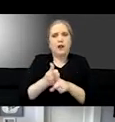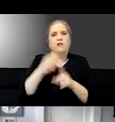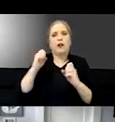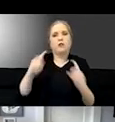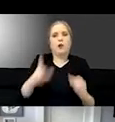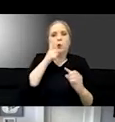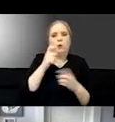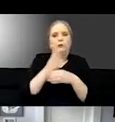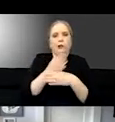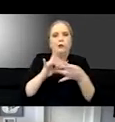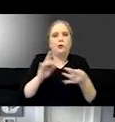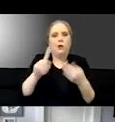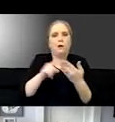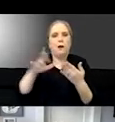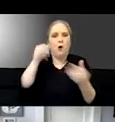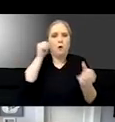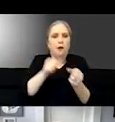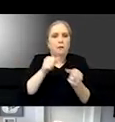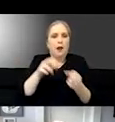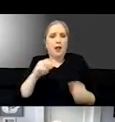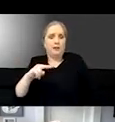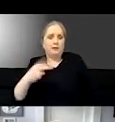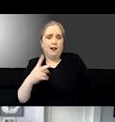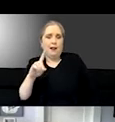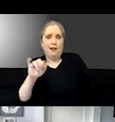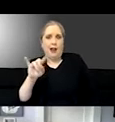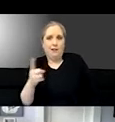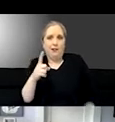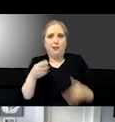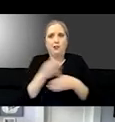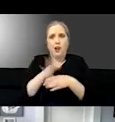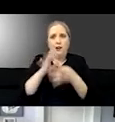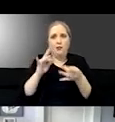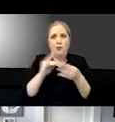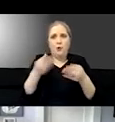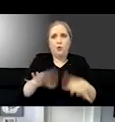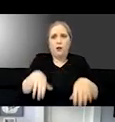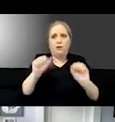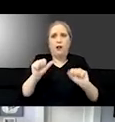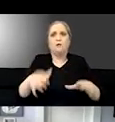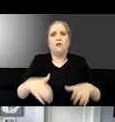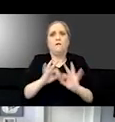Neil retired from Wells Fargo bank as a senior Vice President and founded Abilicorp, a business innovation consulting company. As you remember, they both attended Camp Jened and remain active members of our vibrant disability rights community.